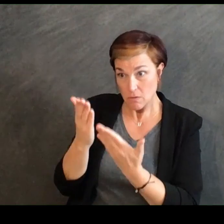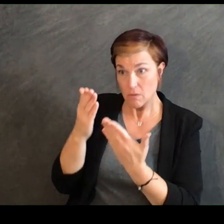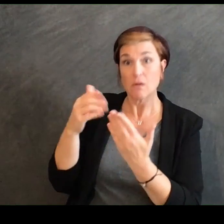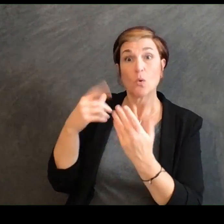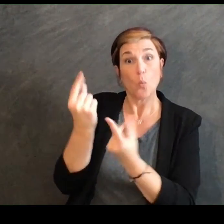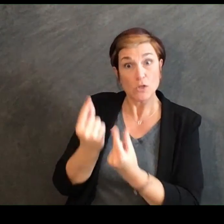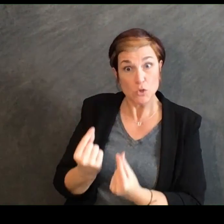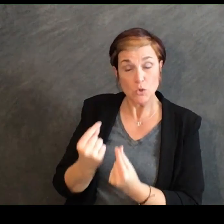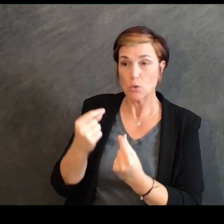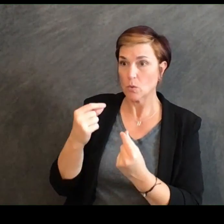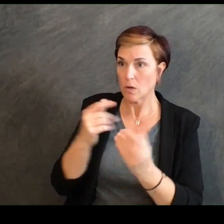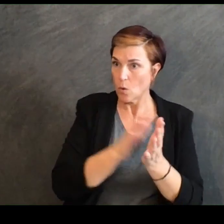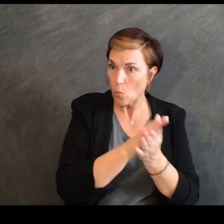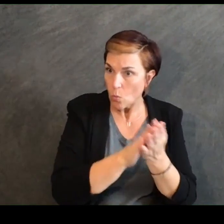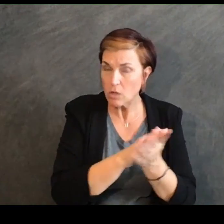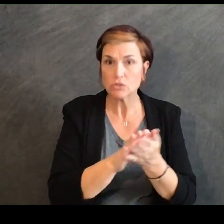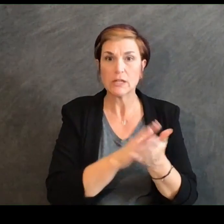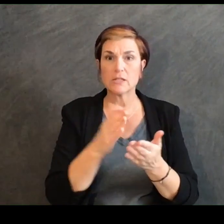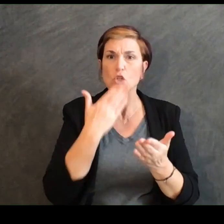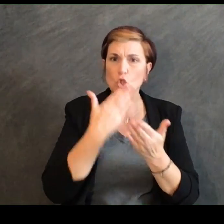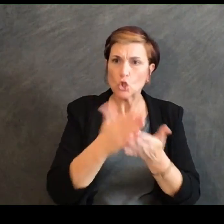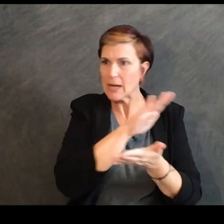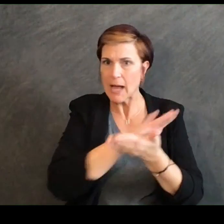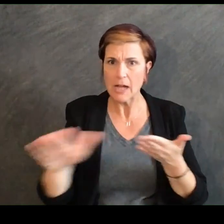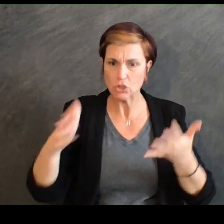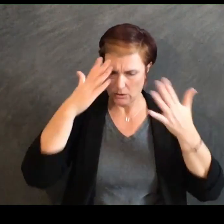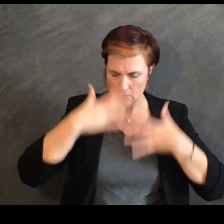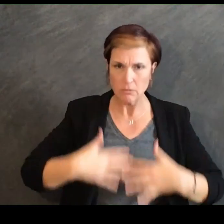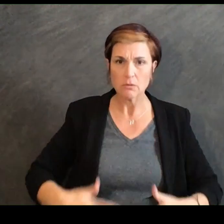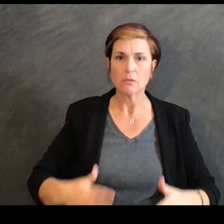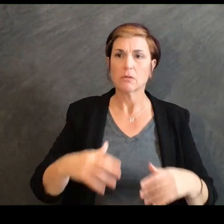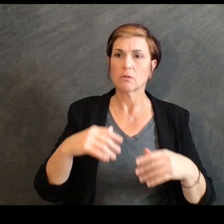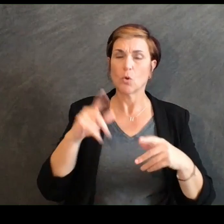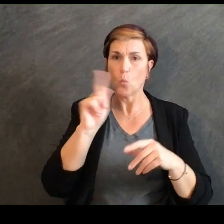or for the American people broadly and as the president has said it's